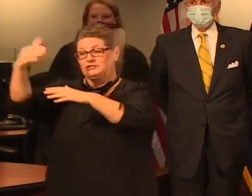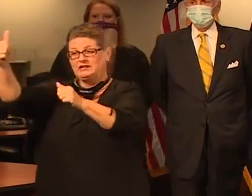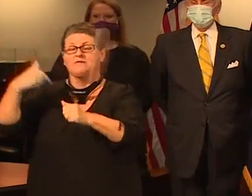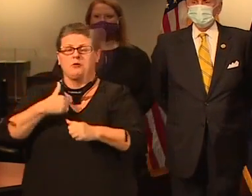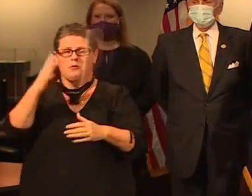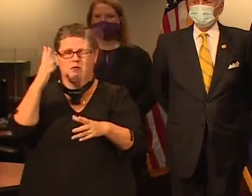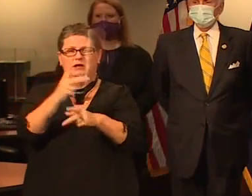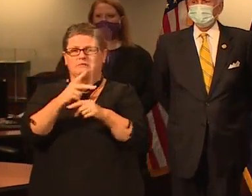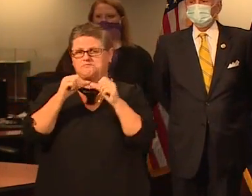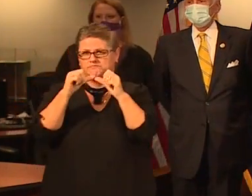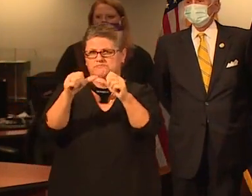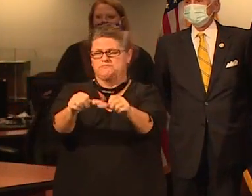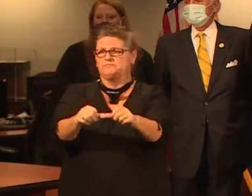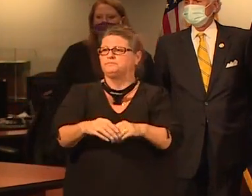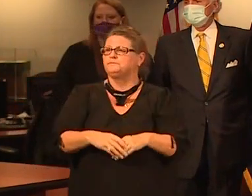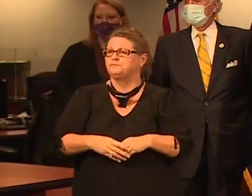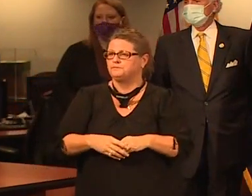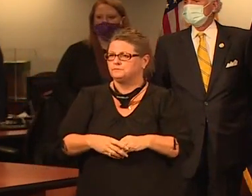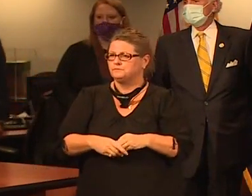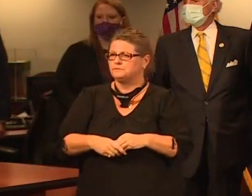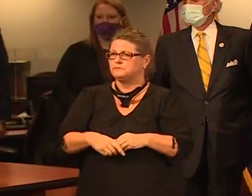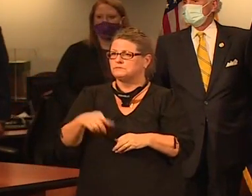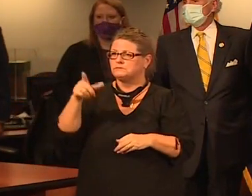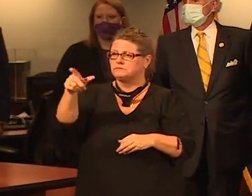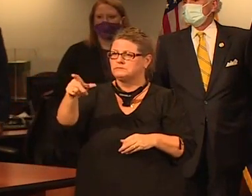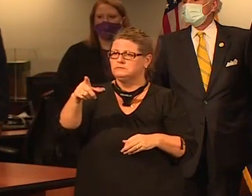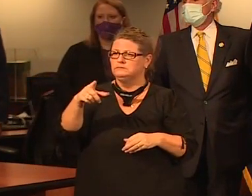THREE WAS HERE AND BEFORE THREE WAS HERE.